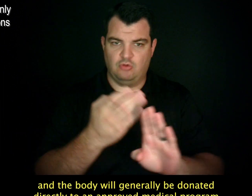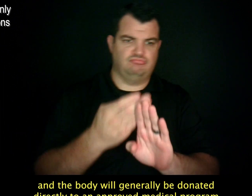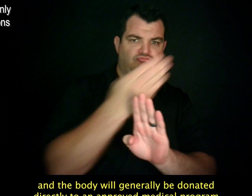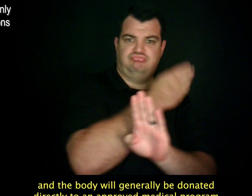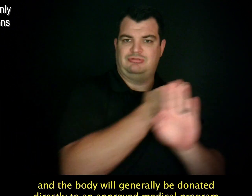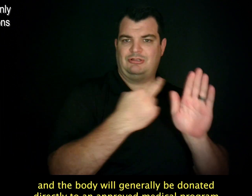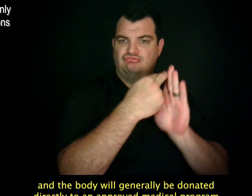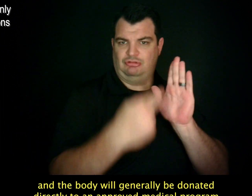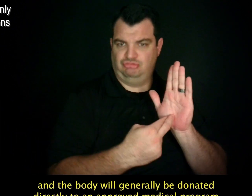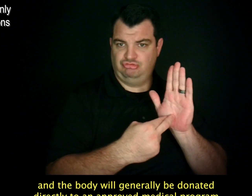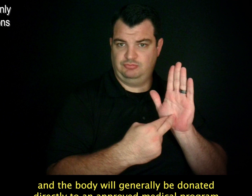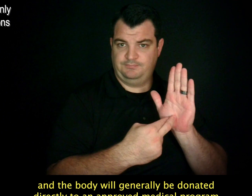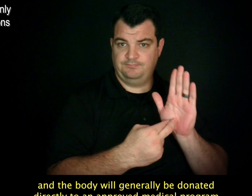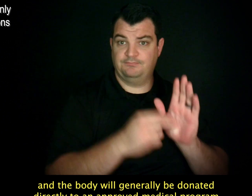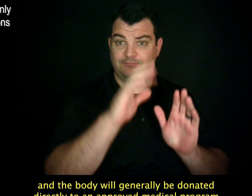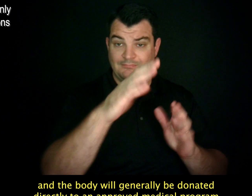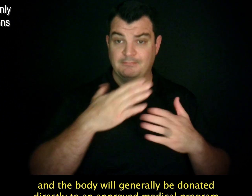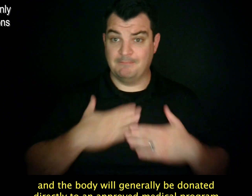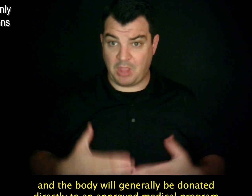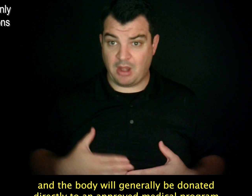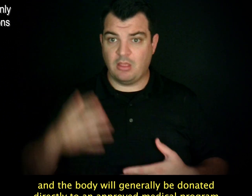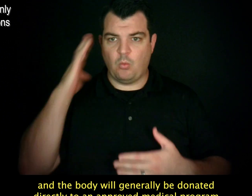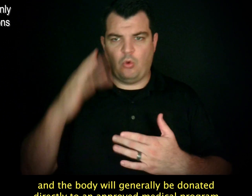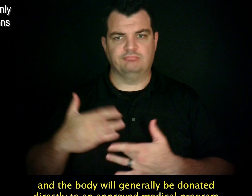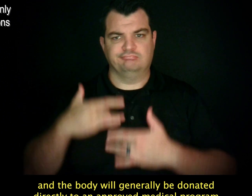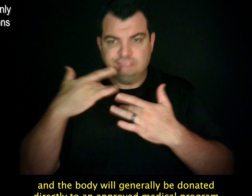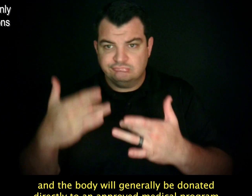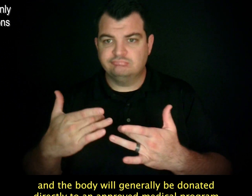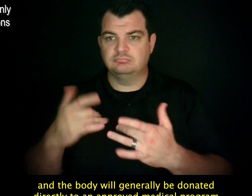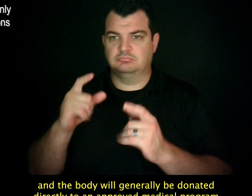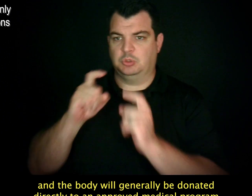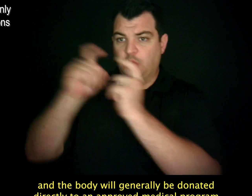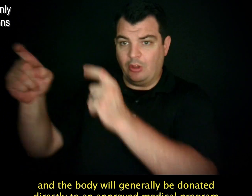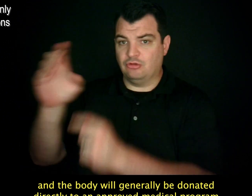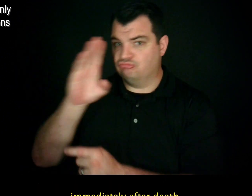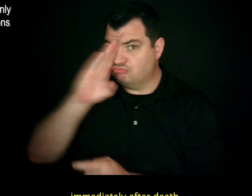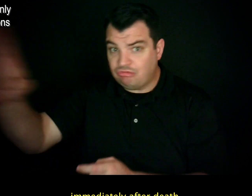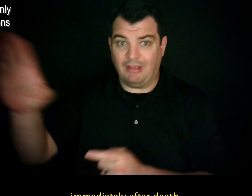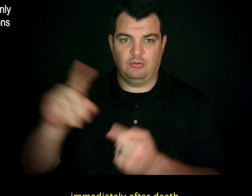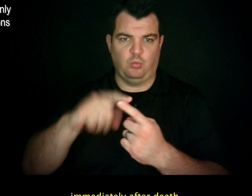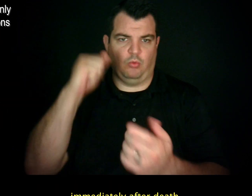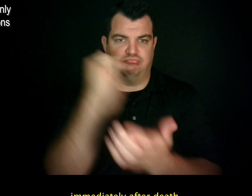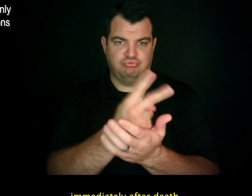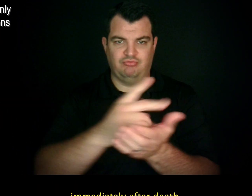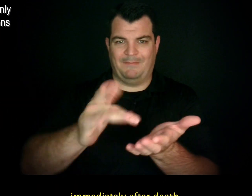and the body will generally be donated directly to an approved medical program immediately after death.